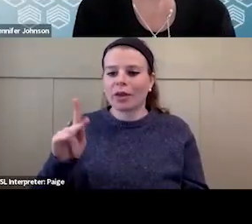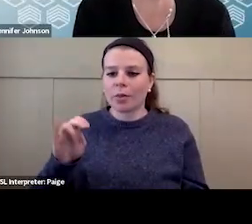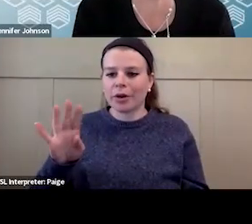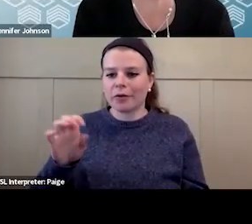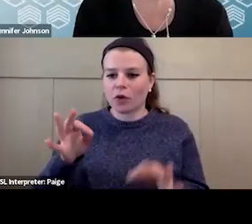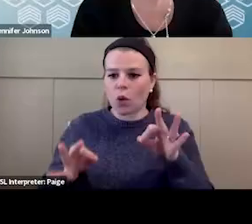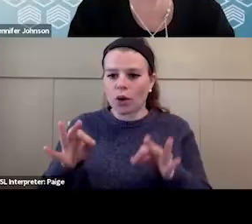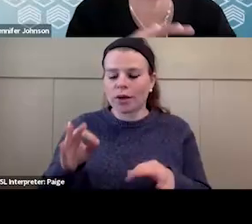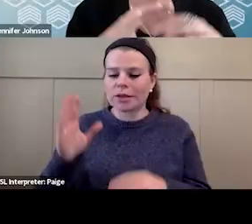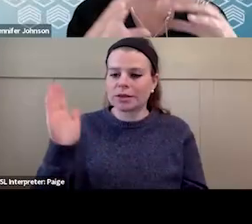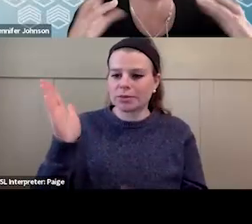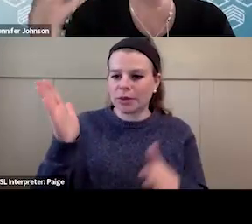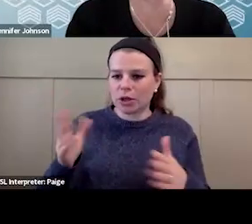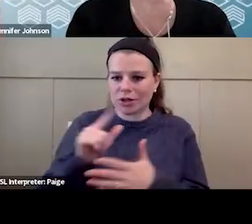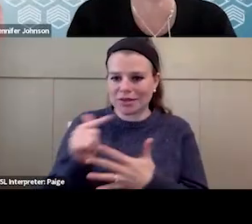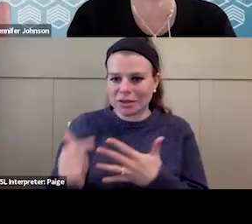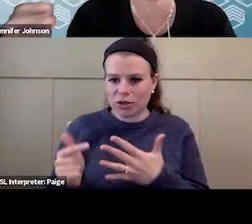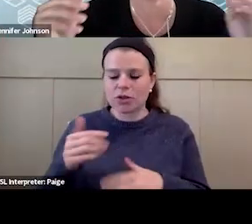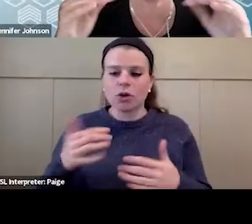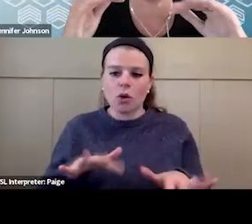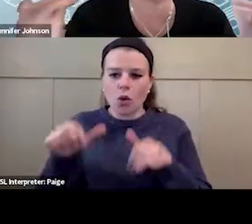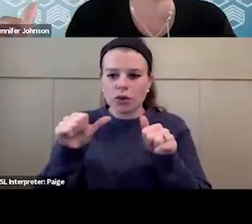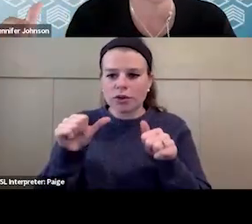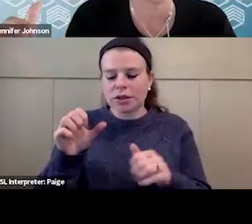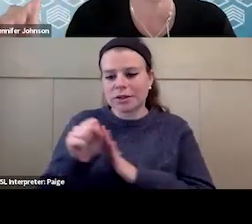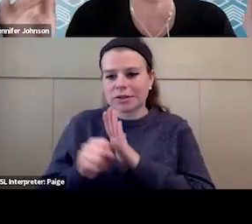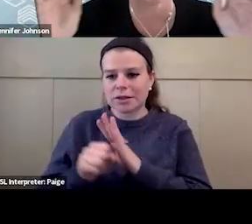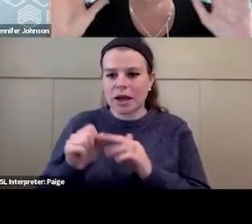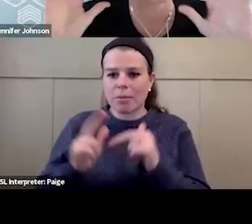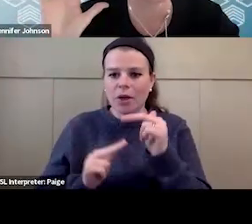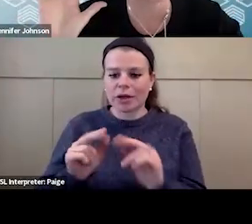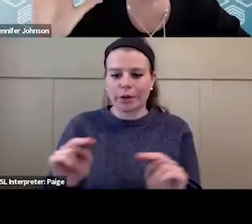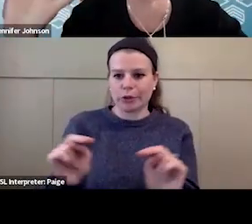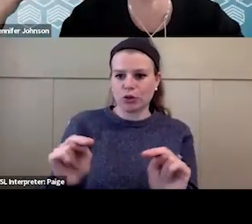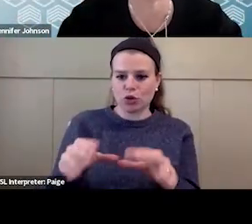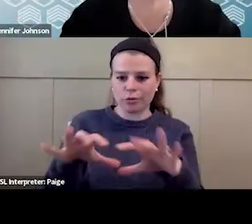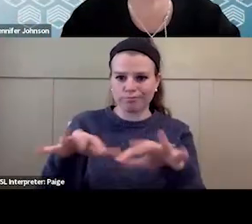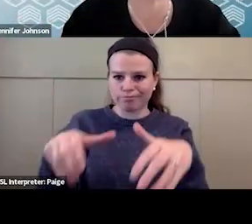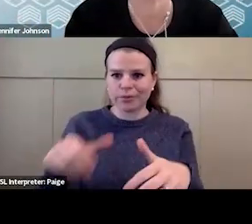And it was held in a state building that was neutral. Mm-hmm. Not in anyone's office.